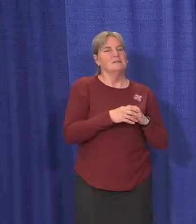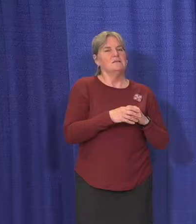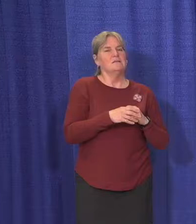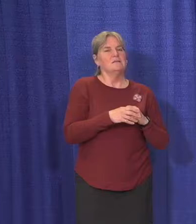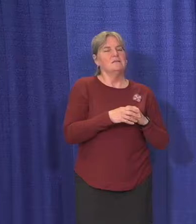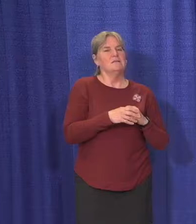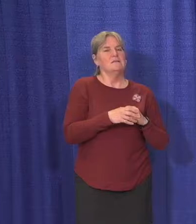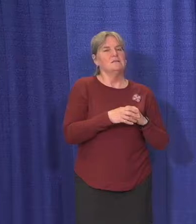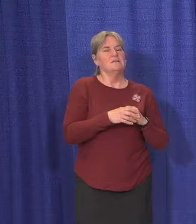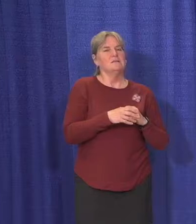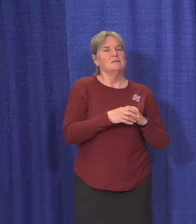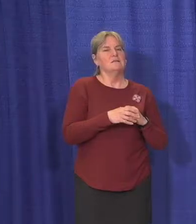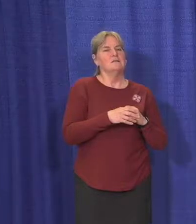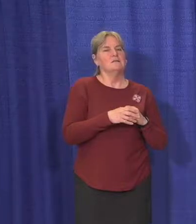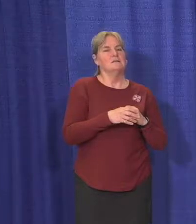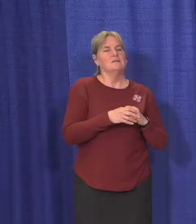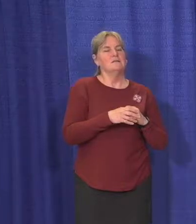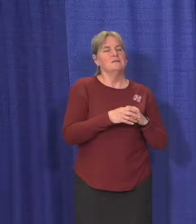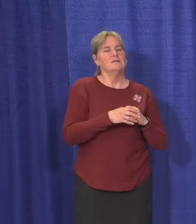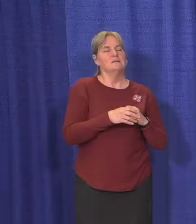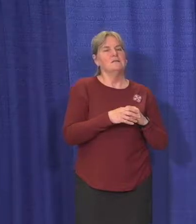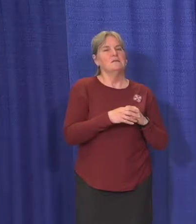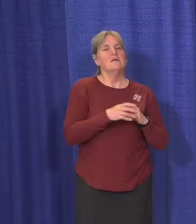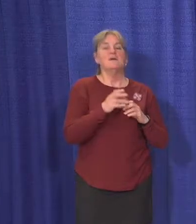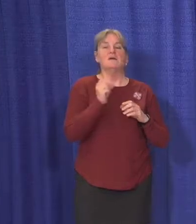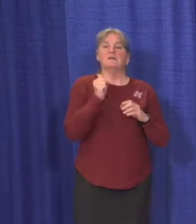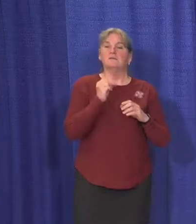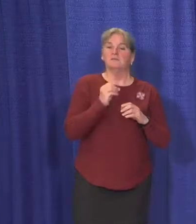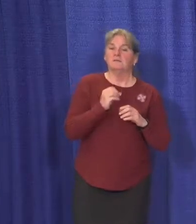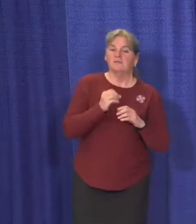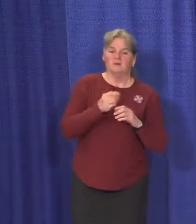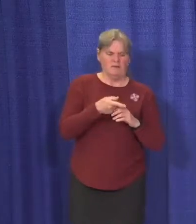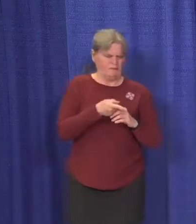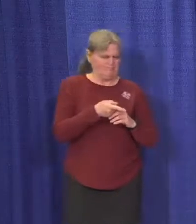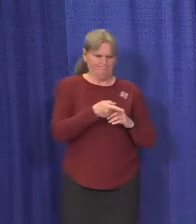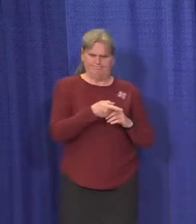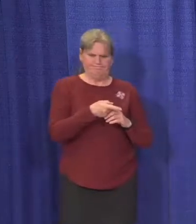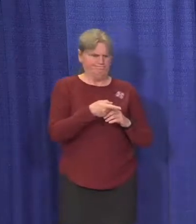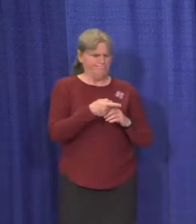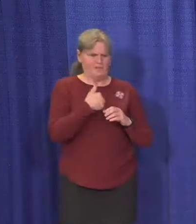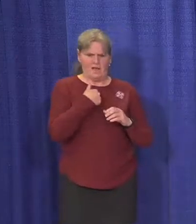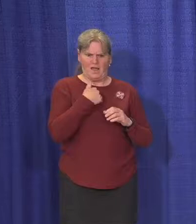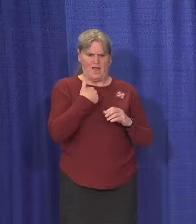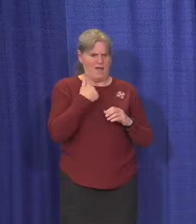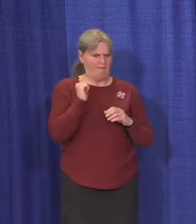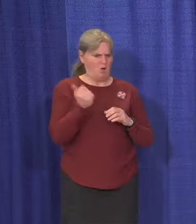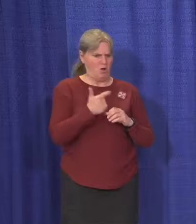then if there is -- if there are